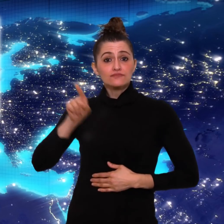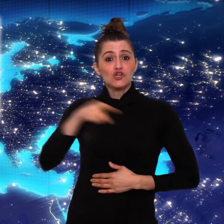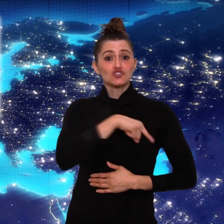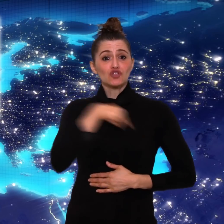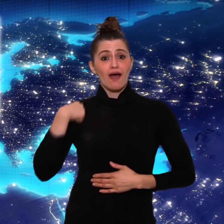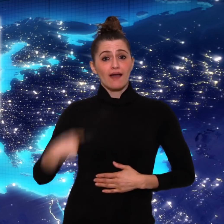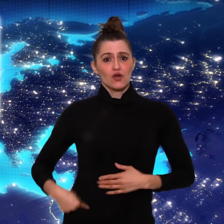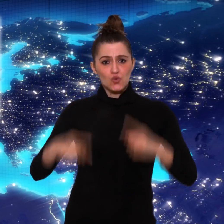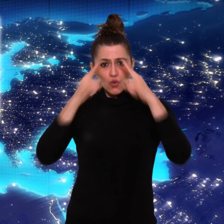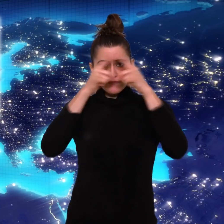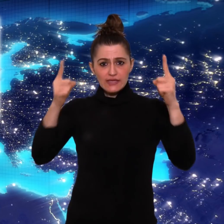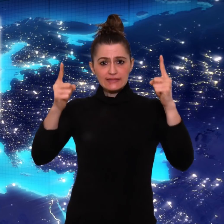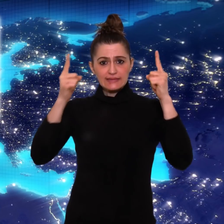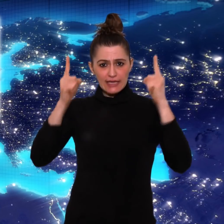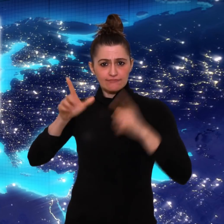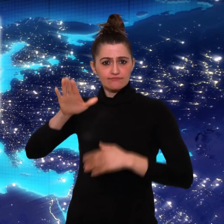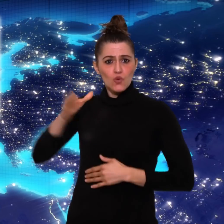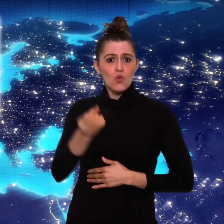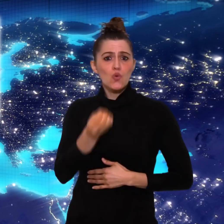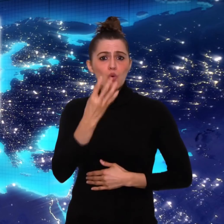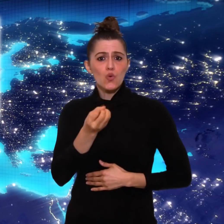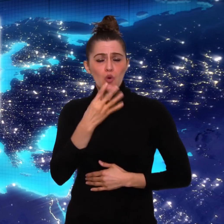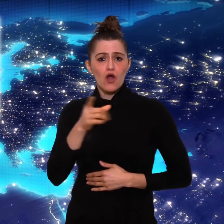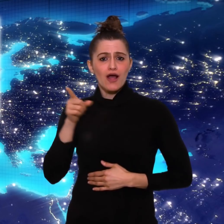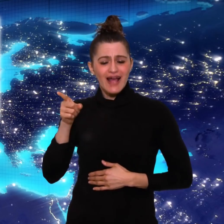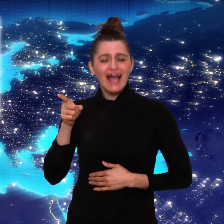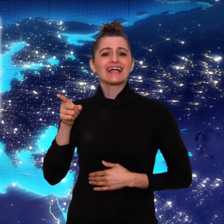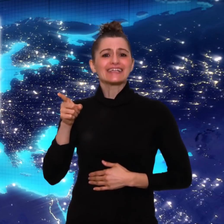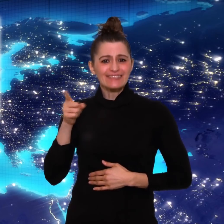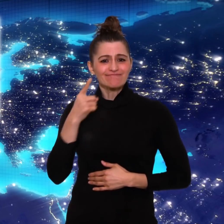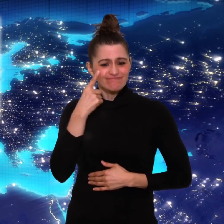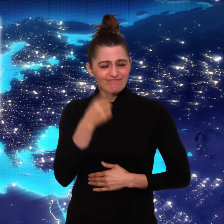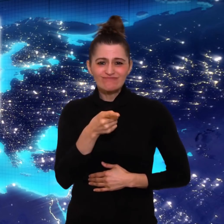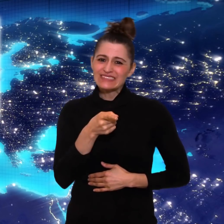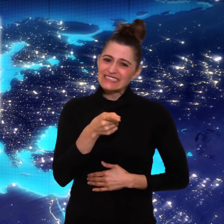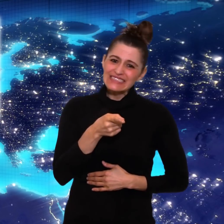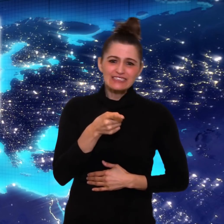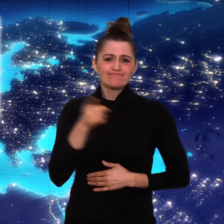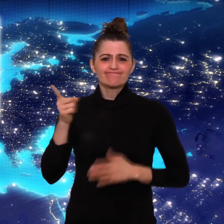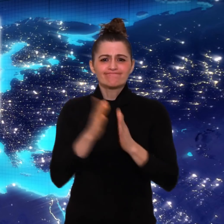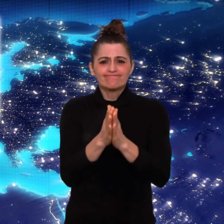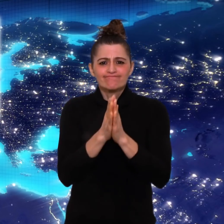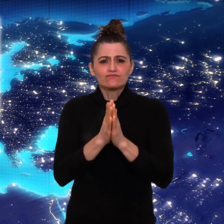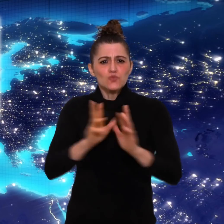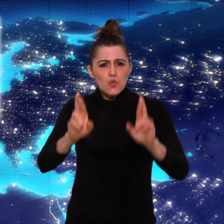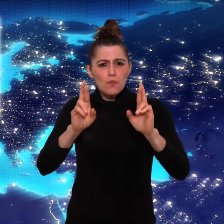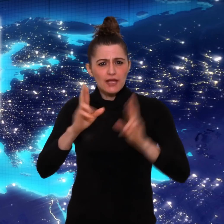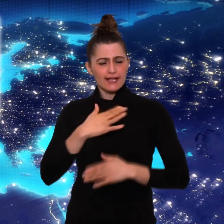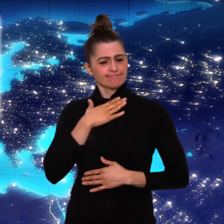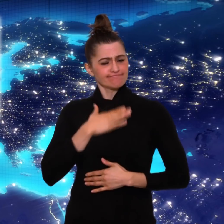hopes to end this by offering a